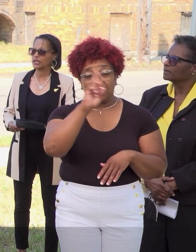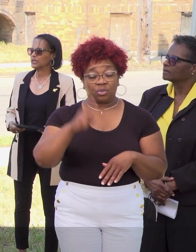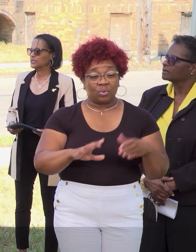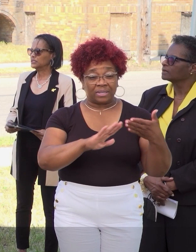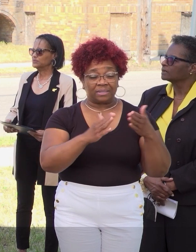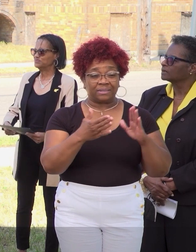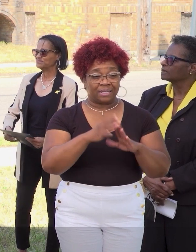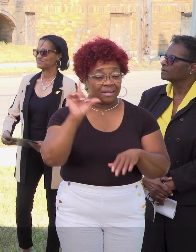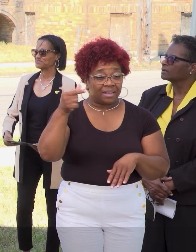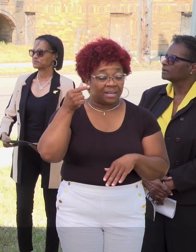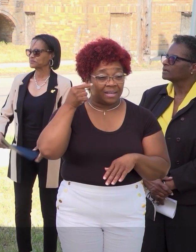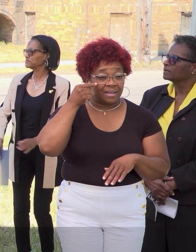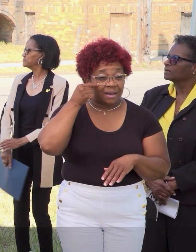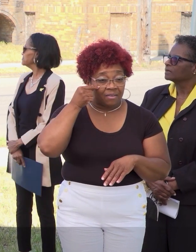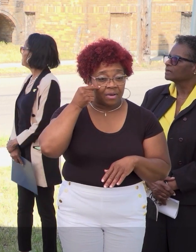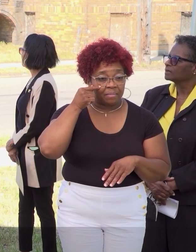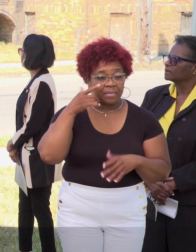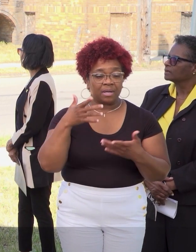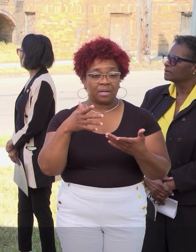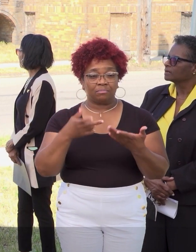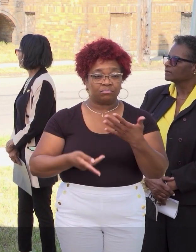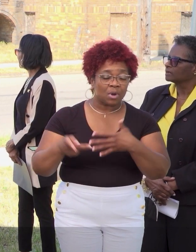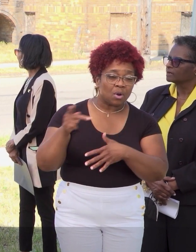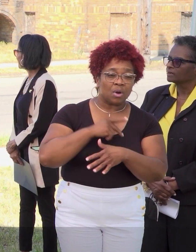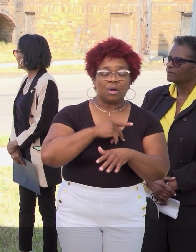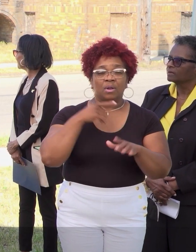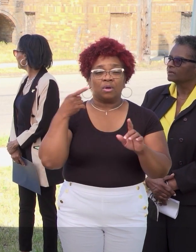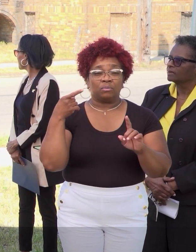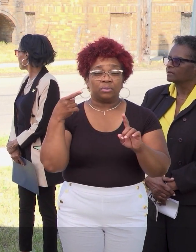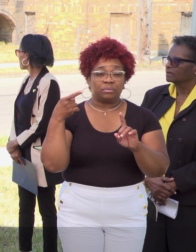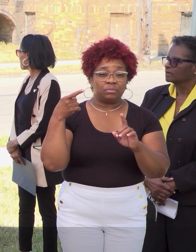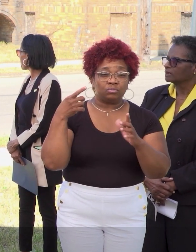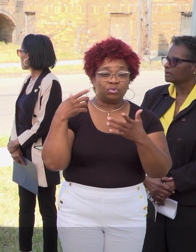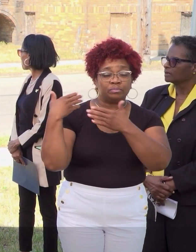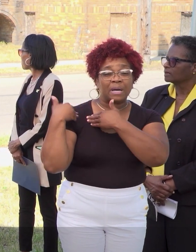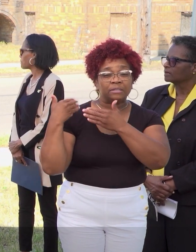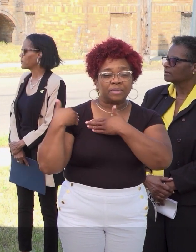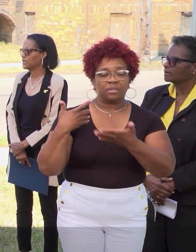HEALTH SAFETY AND WELFARE OF ALL DETROIT'S CITIZENS NOT JUST